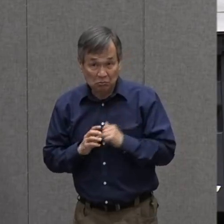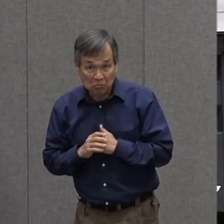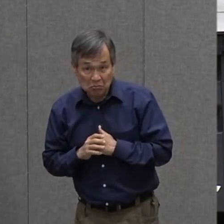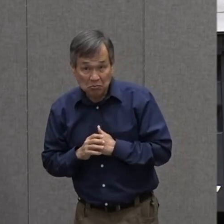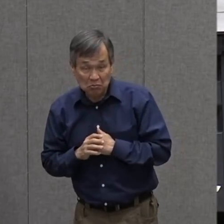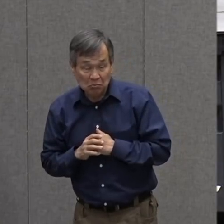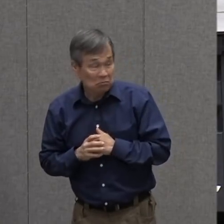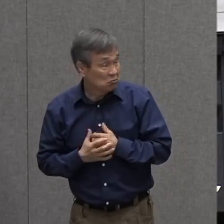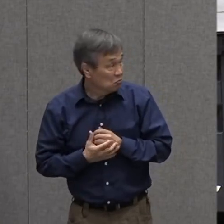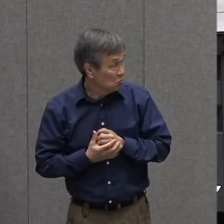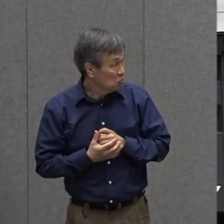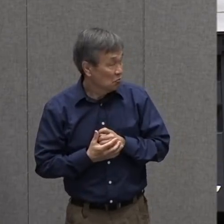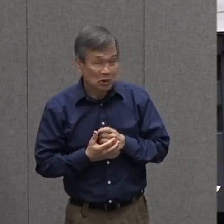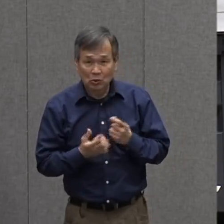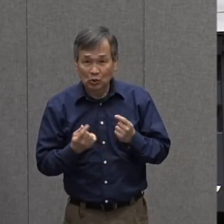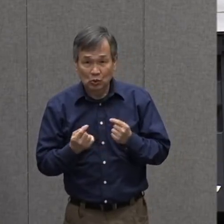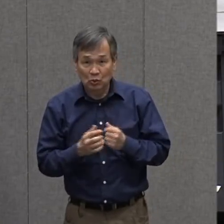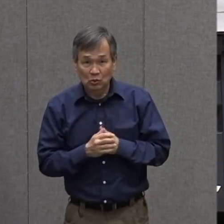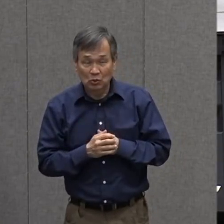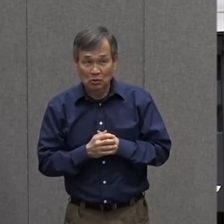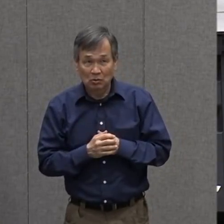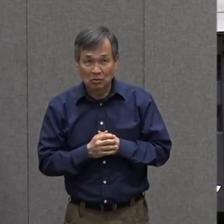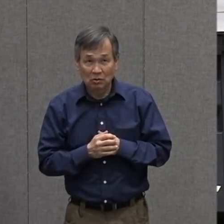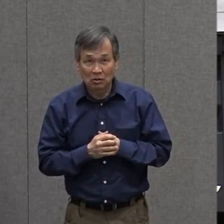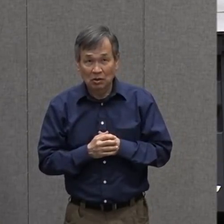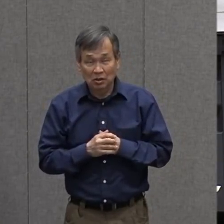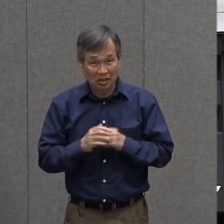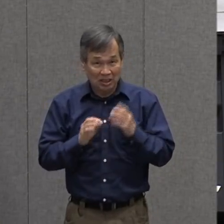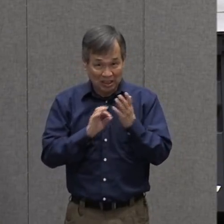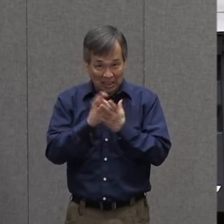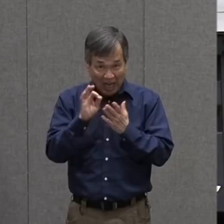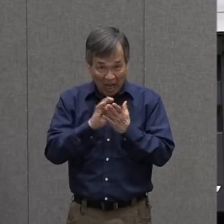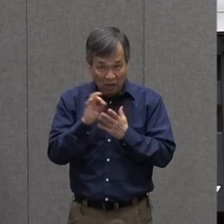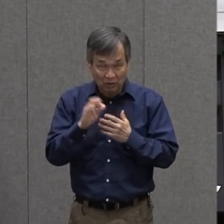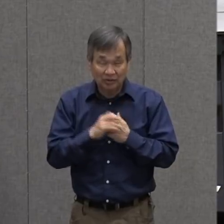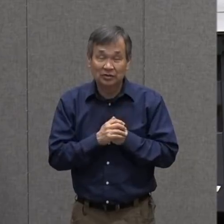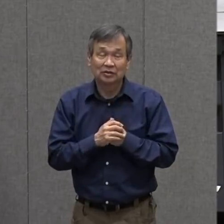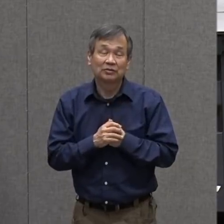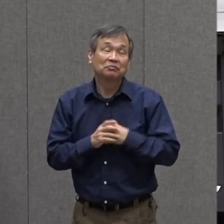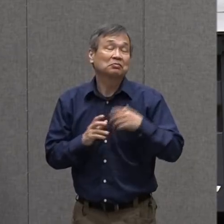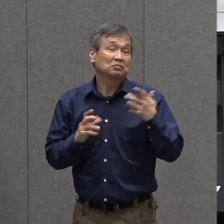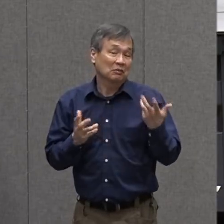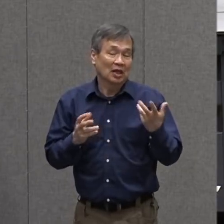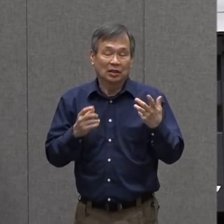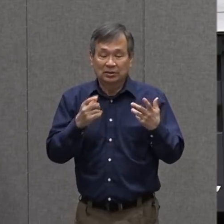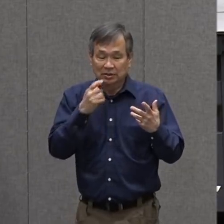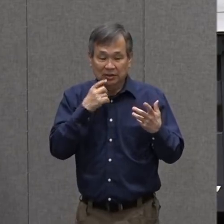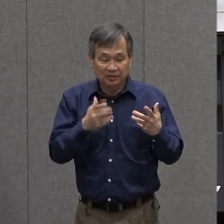Well, what would I do there? Could I count from ones? Absolutely. I can take what I have left over here